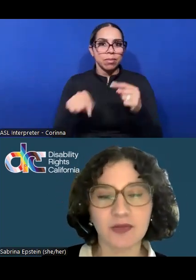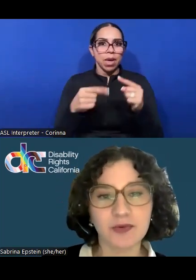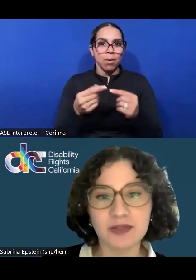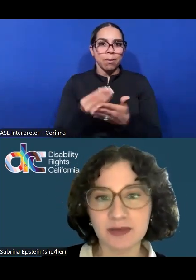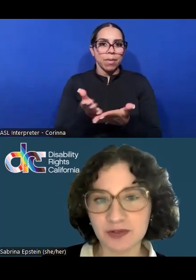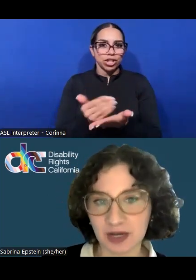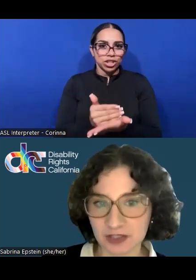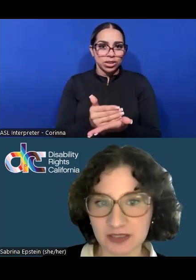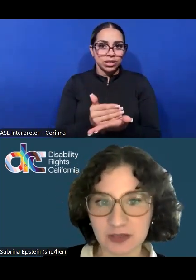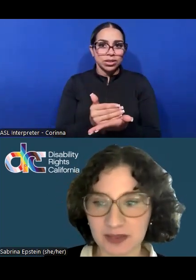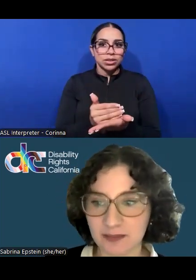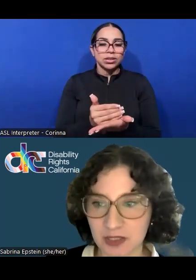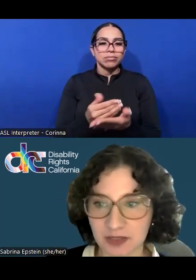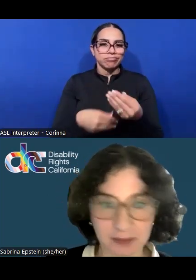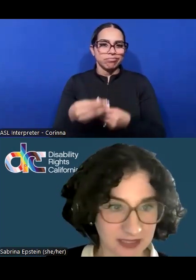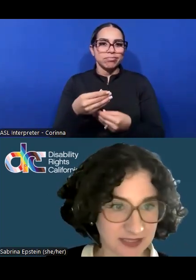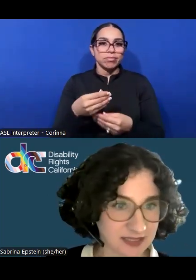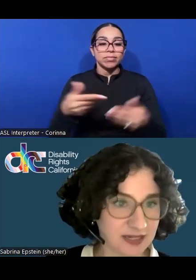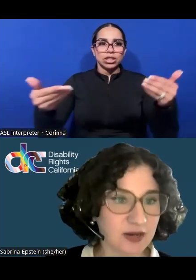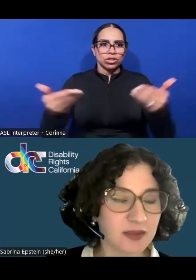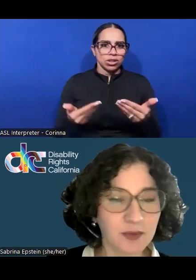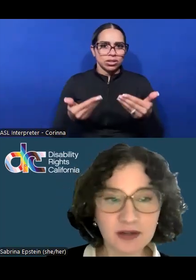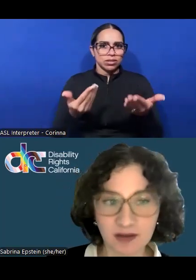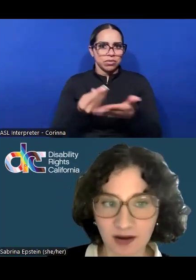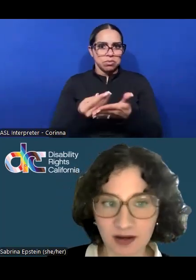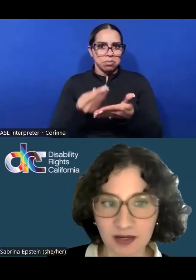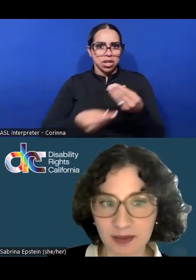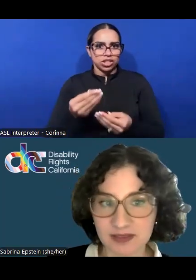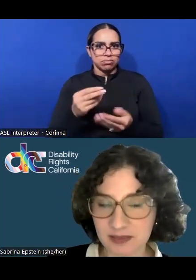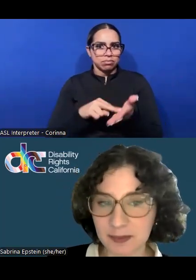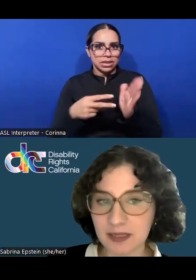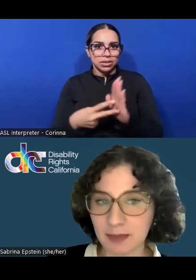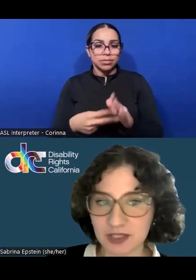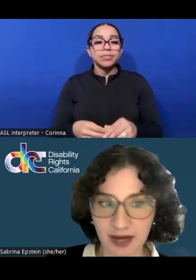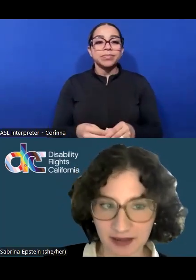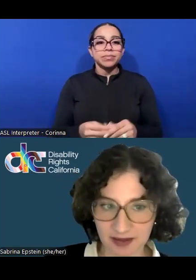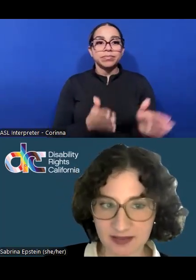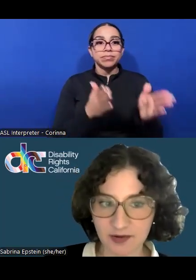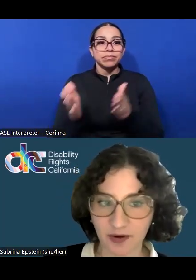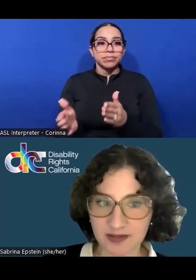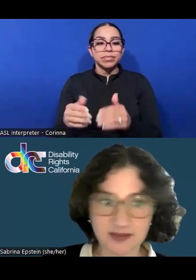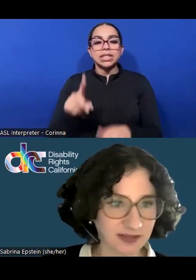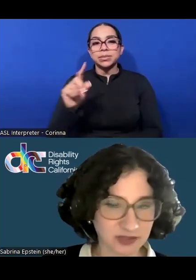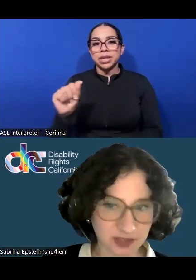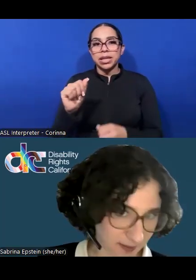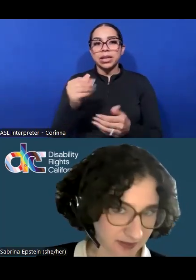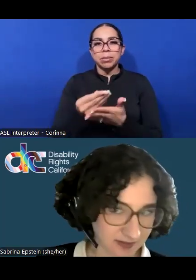Through some introductions to what the budget means. Then we're going to talk about disability budget highlights across several topics,